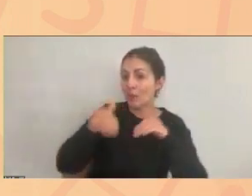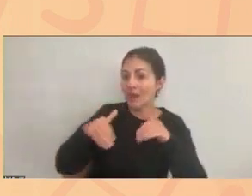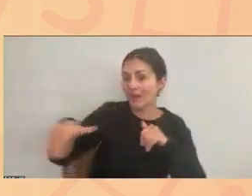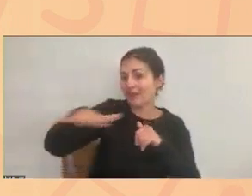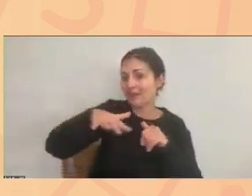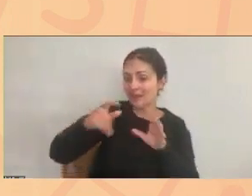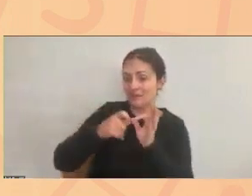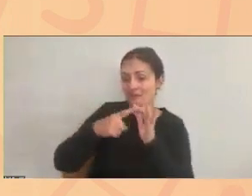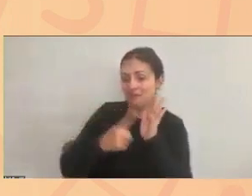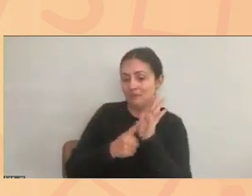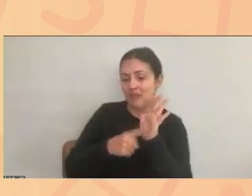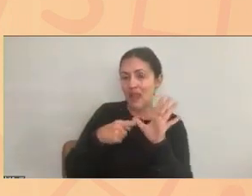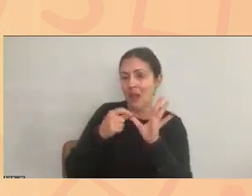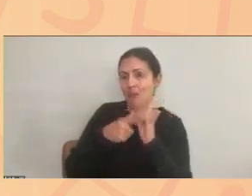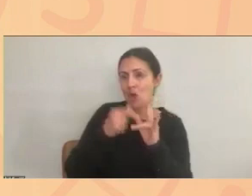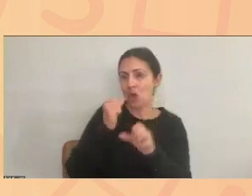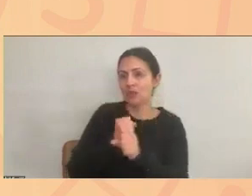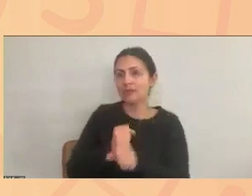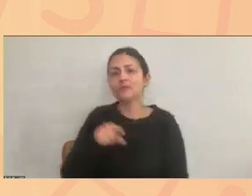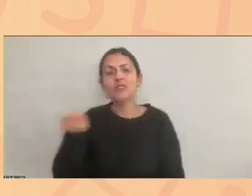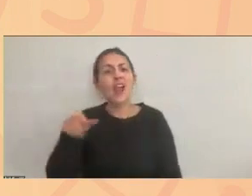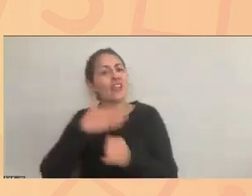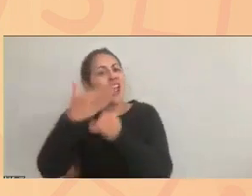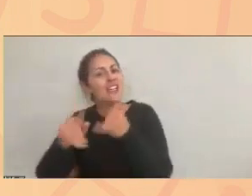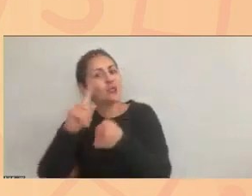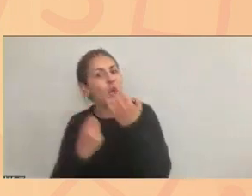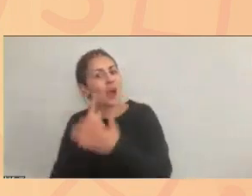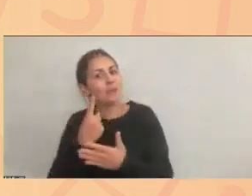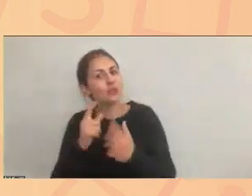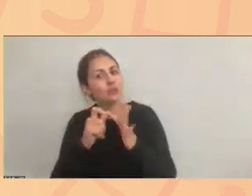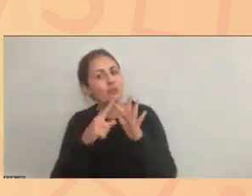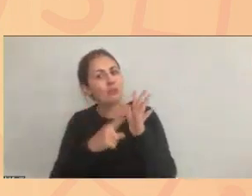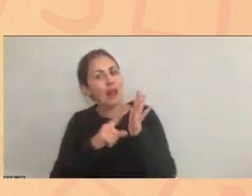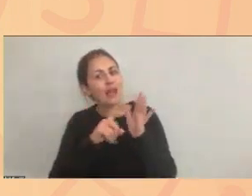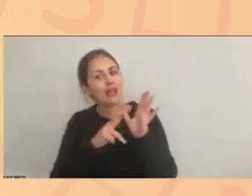And then right at the end, what do we learn about that pelican (UNKNOWN)?